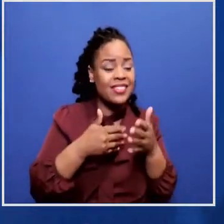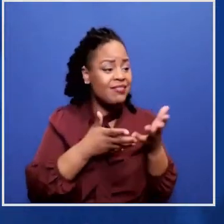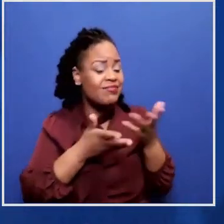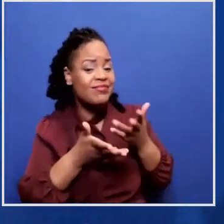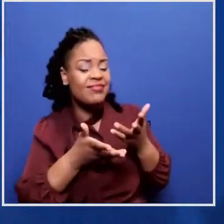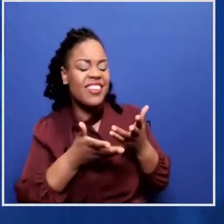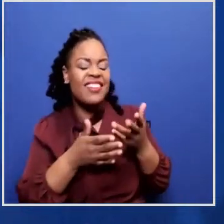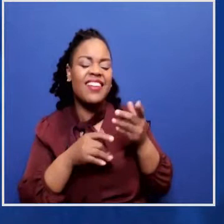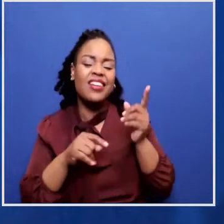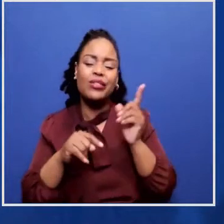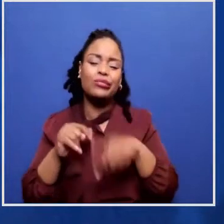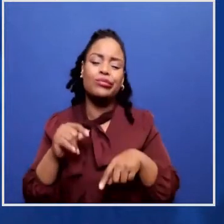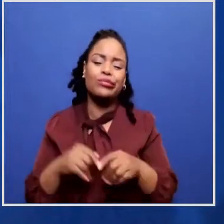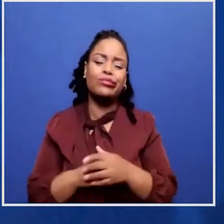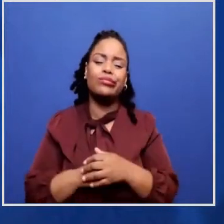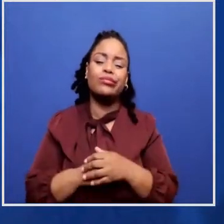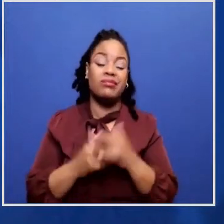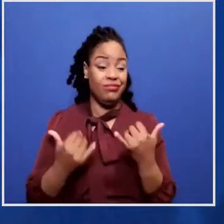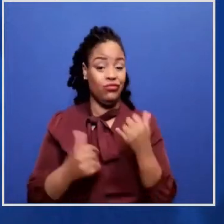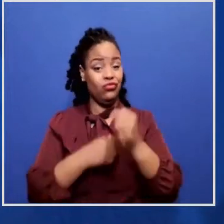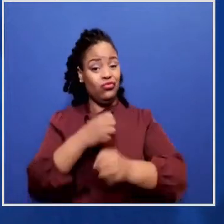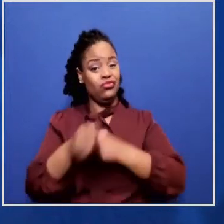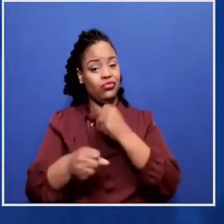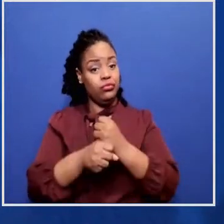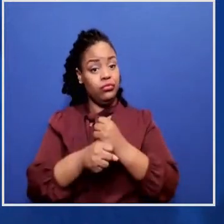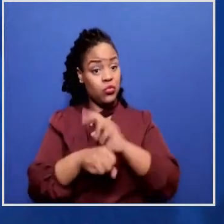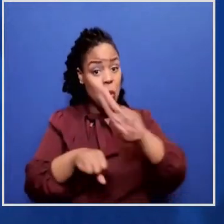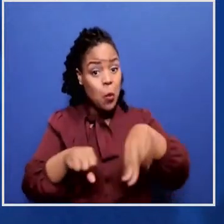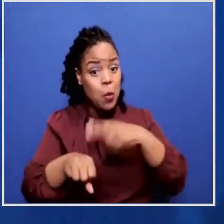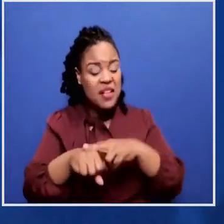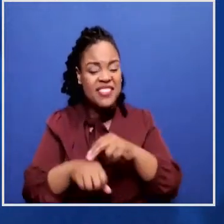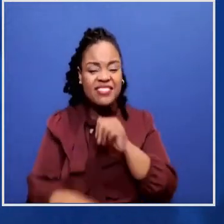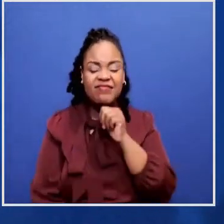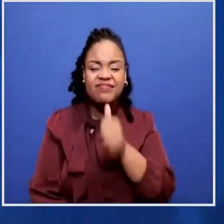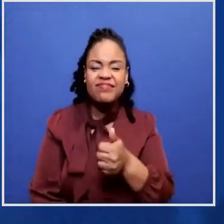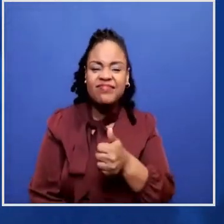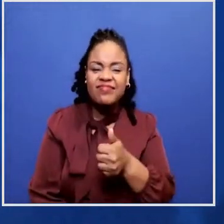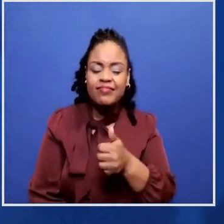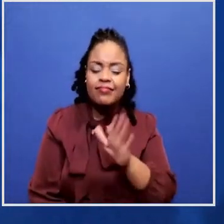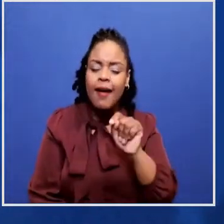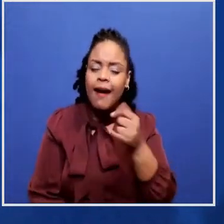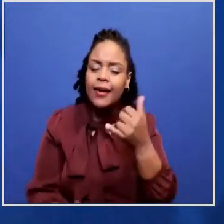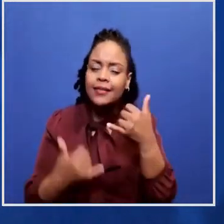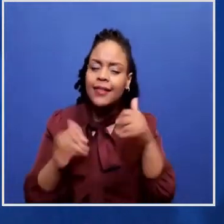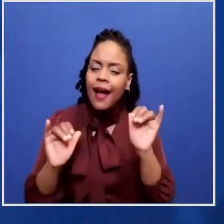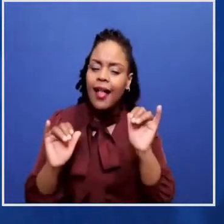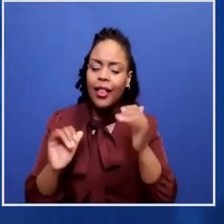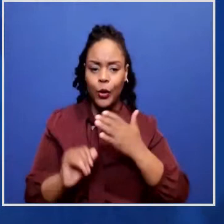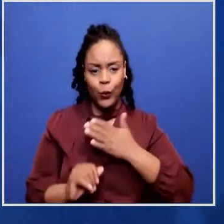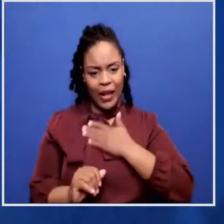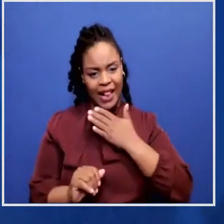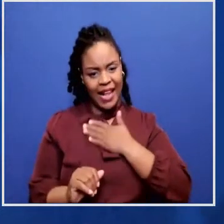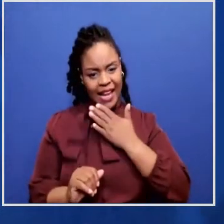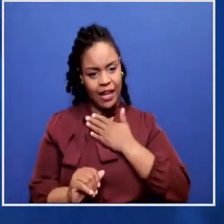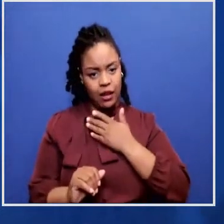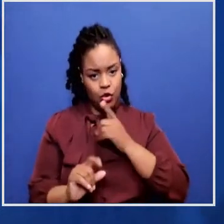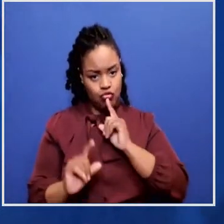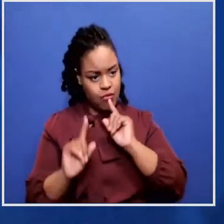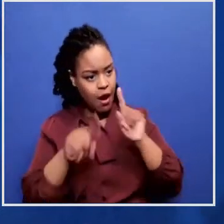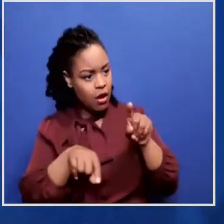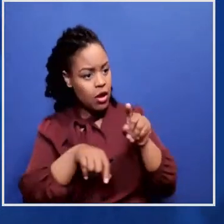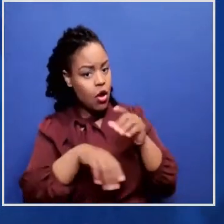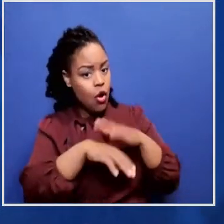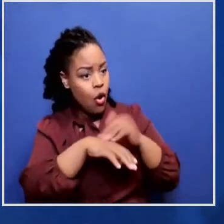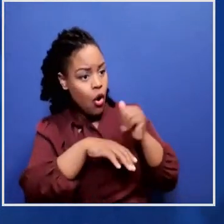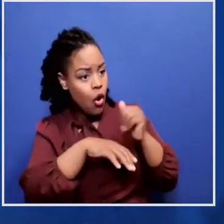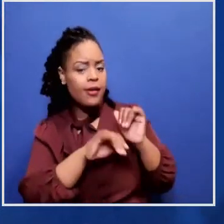TO SHOULDER WITH OUR NEIGHBORS,